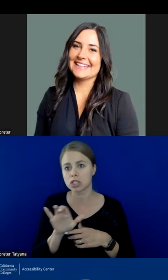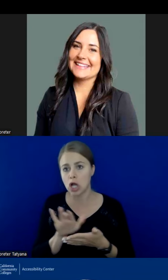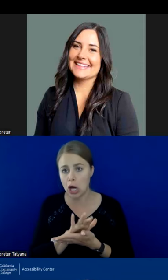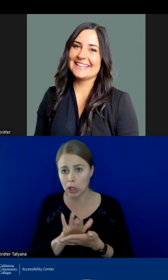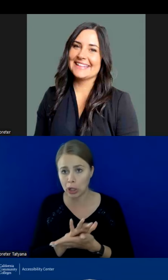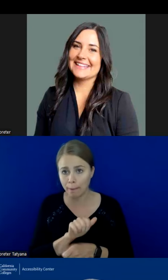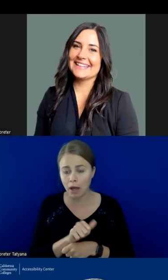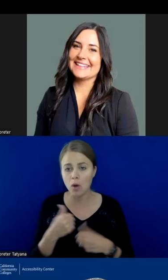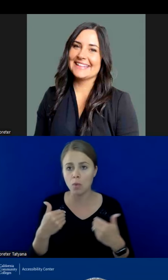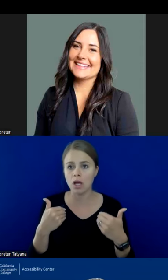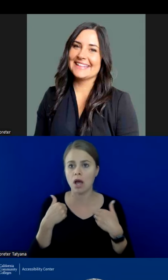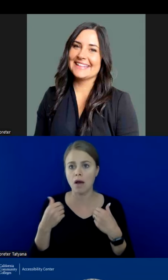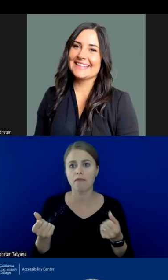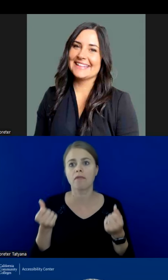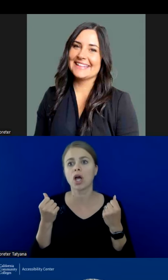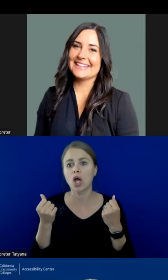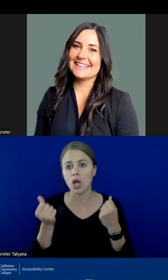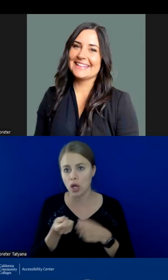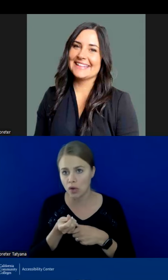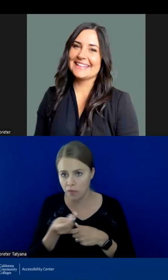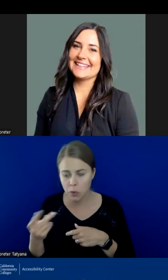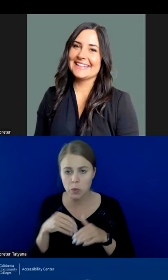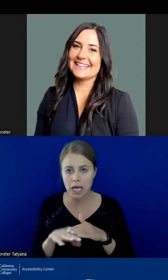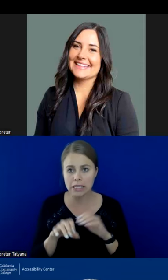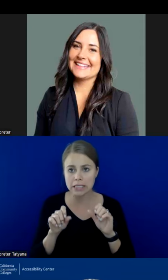We have quite a few accessibility problems.